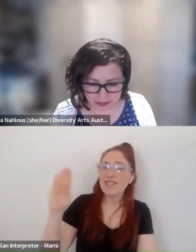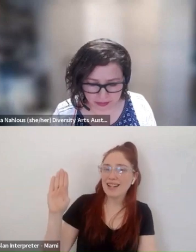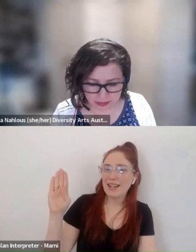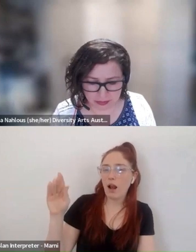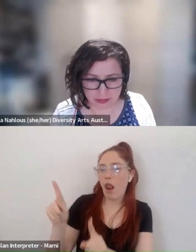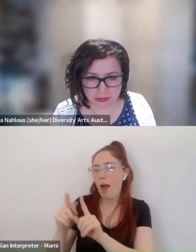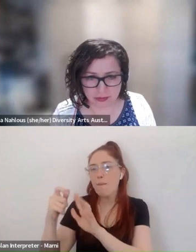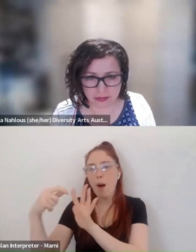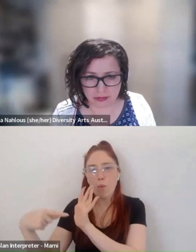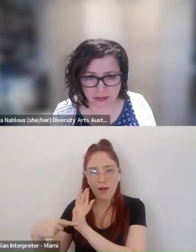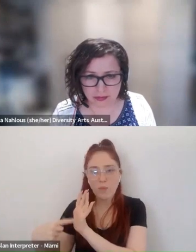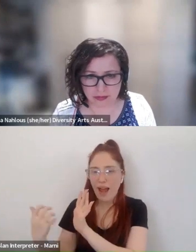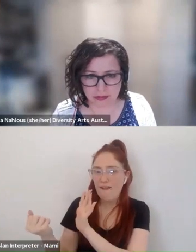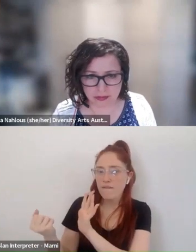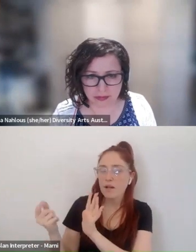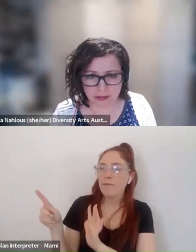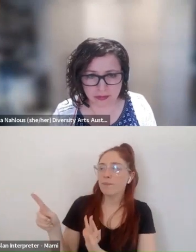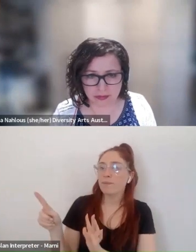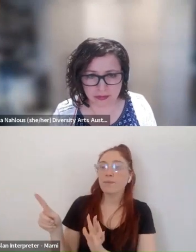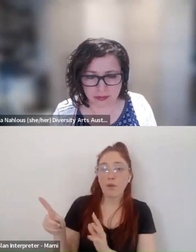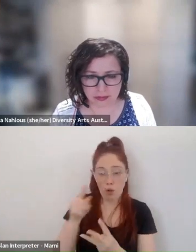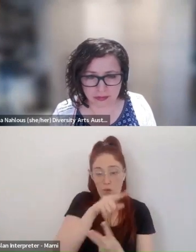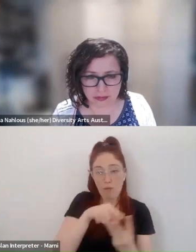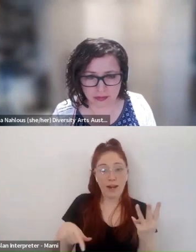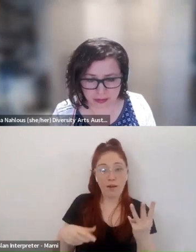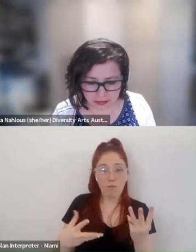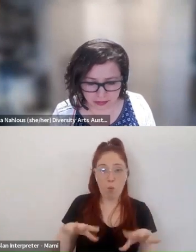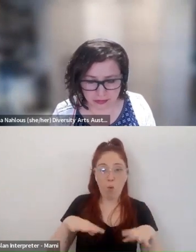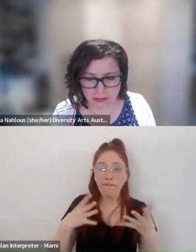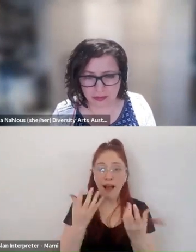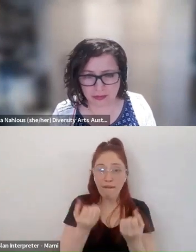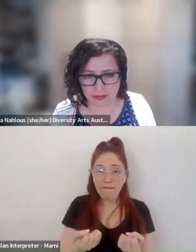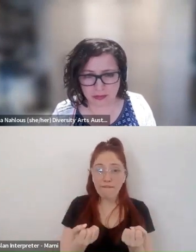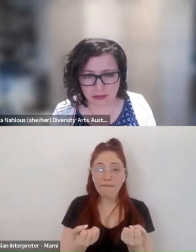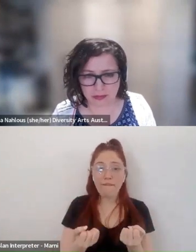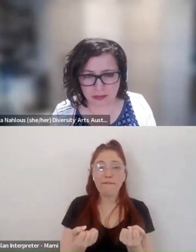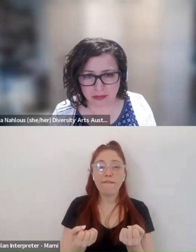happens and all happens with also with crip time in mind. So